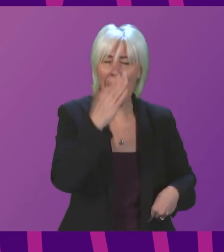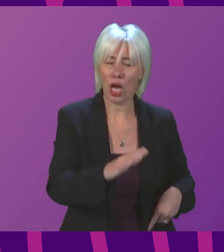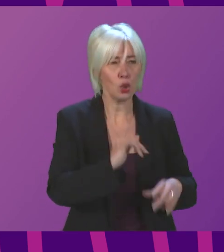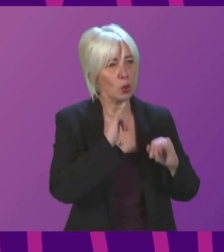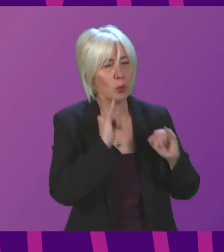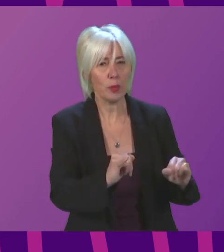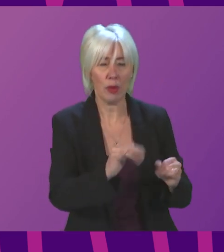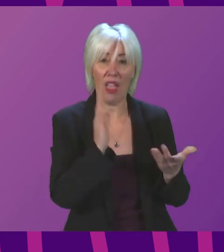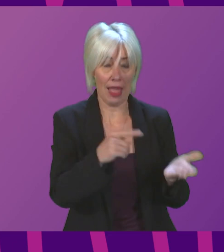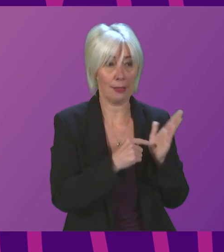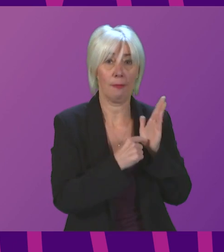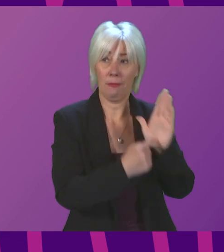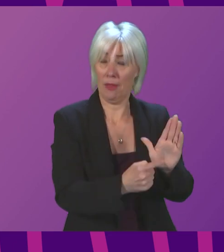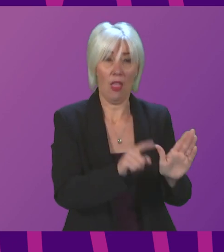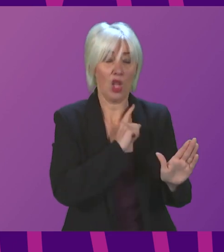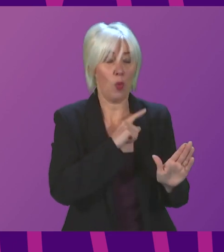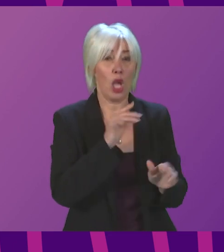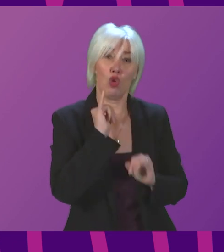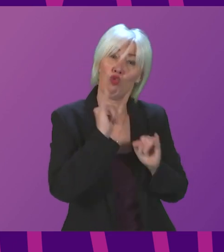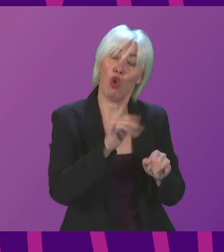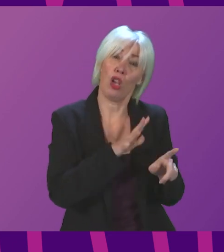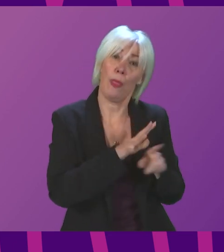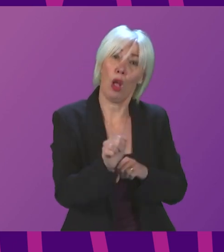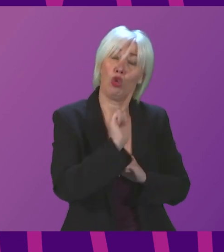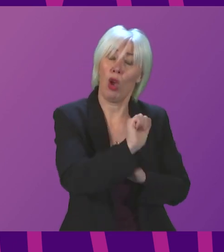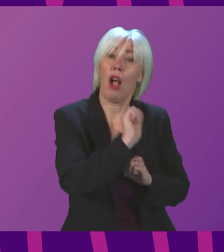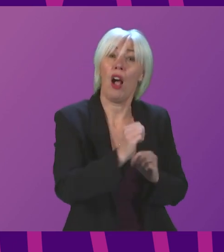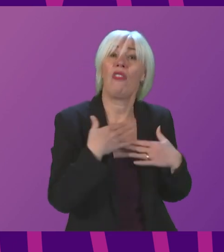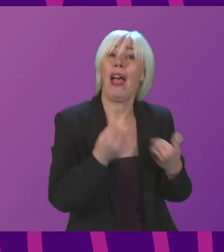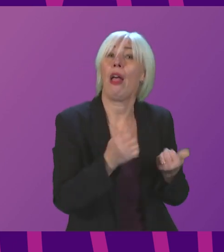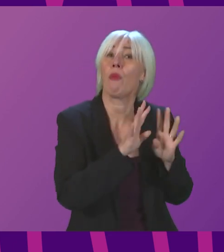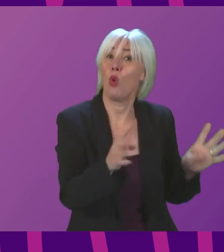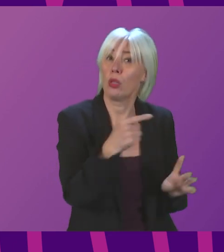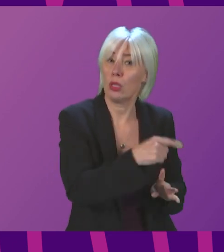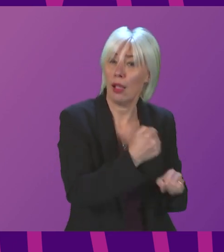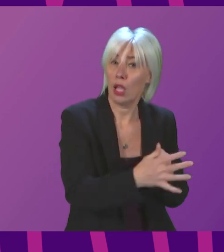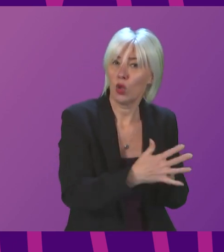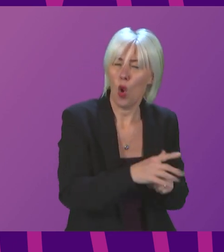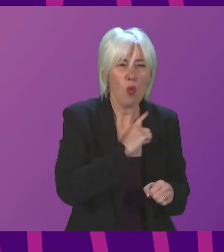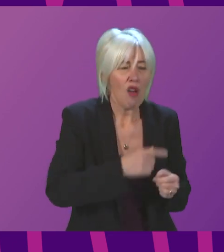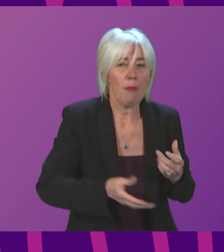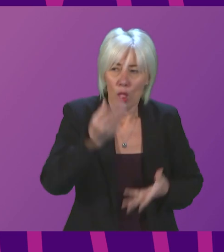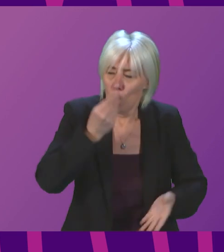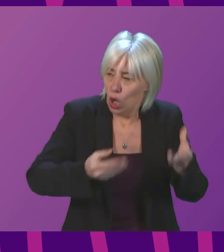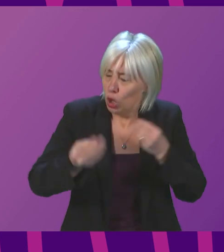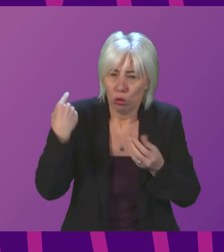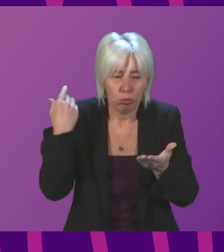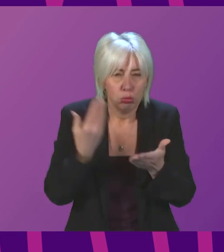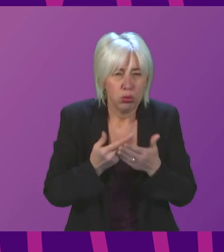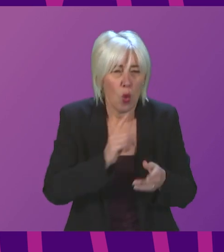everything that is wrong with the culture at the top of the health board. Why, after everything that we have learned, does the First Minister continue to take their word